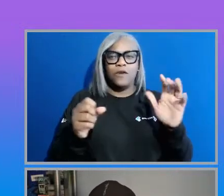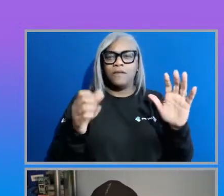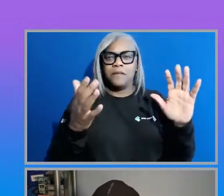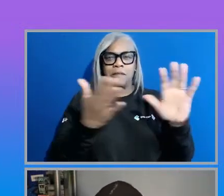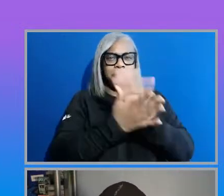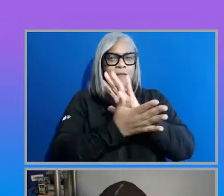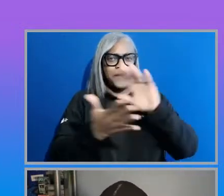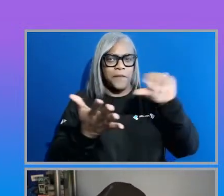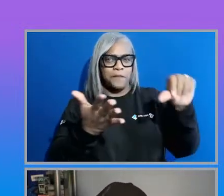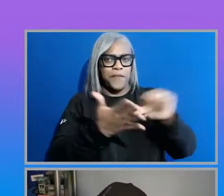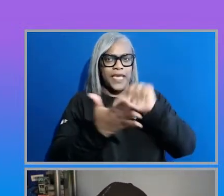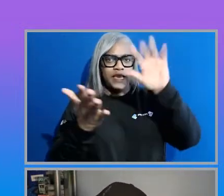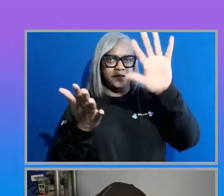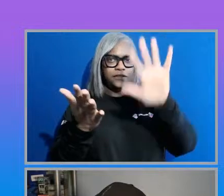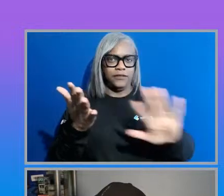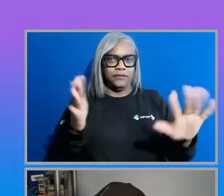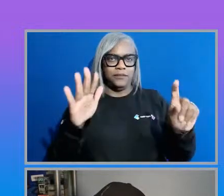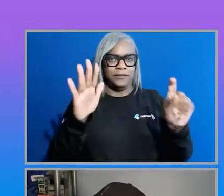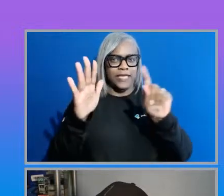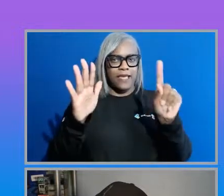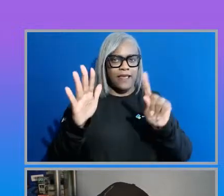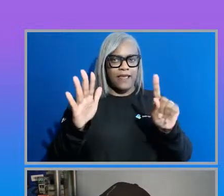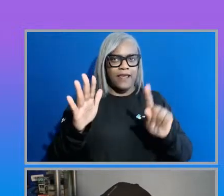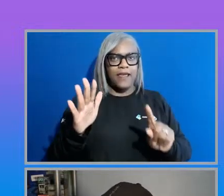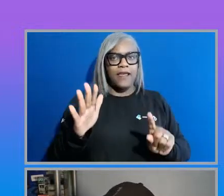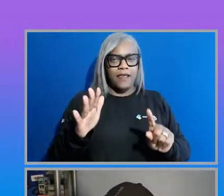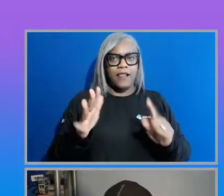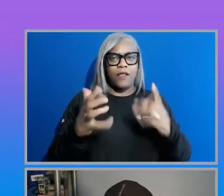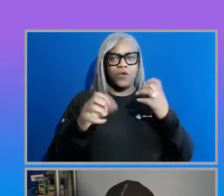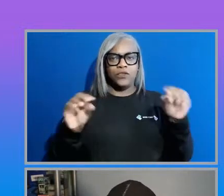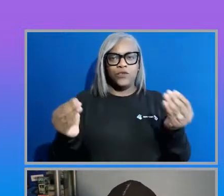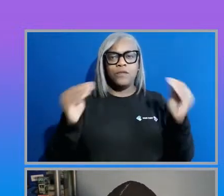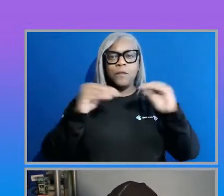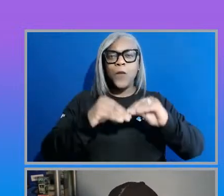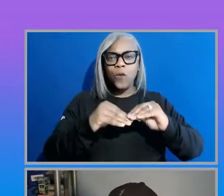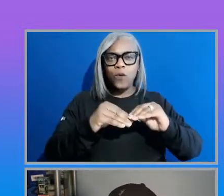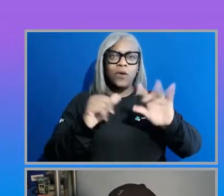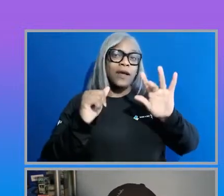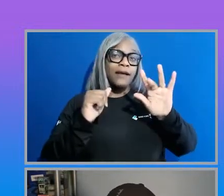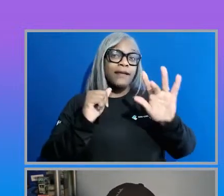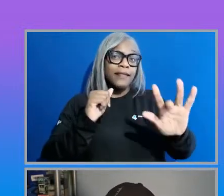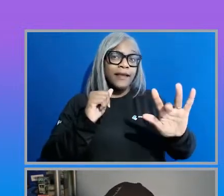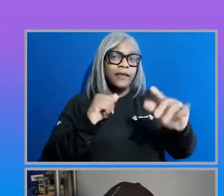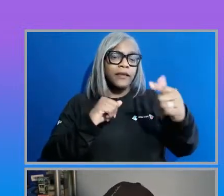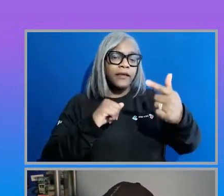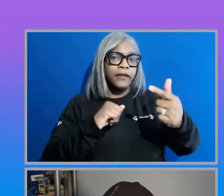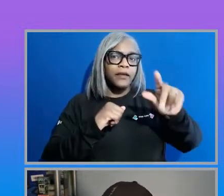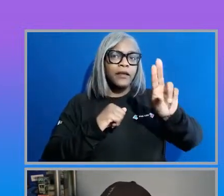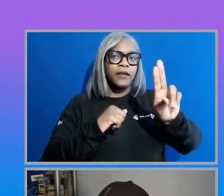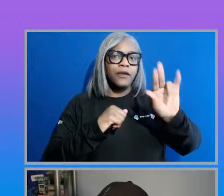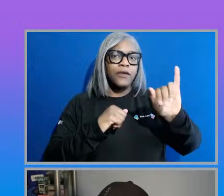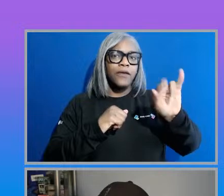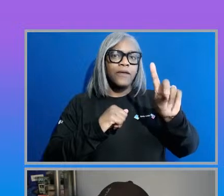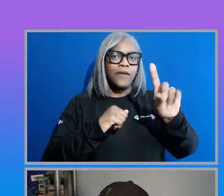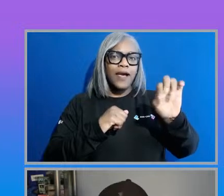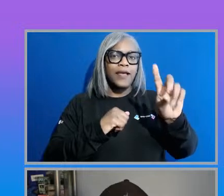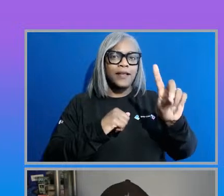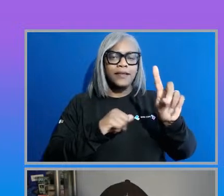then I can say, you know what, I want to go further so I can